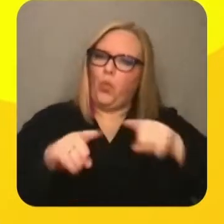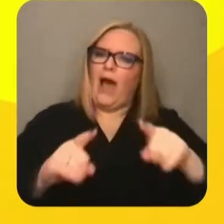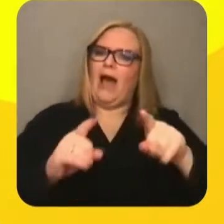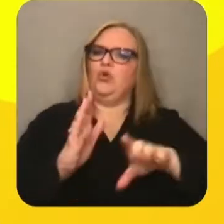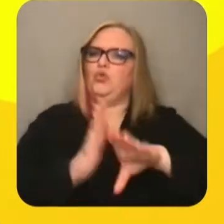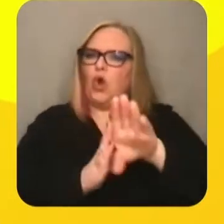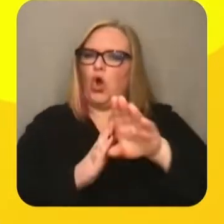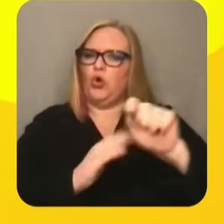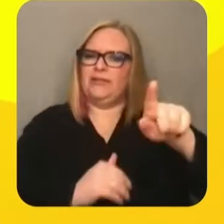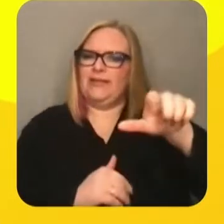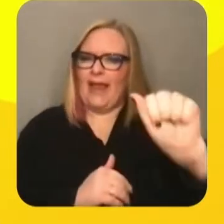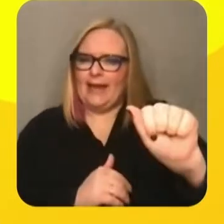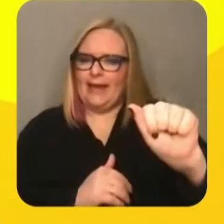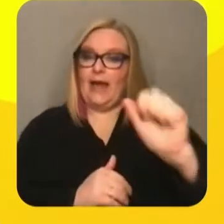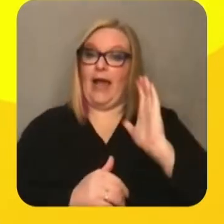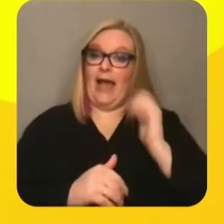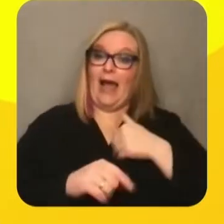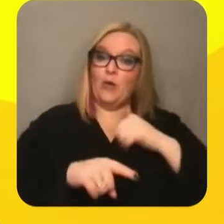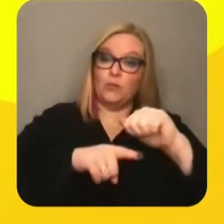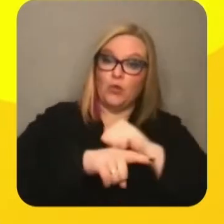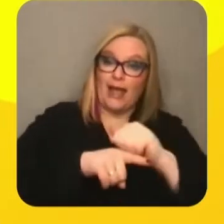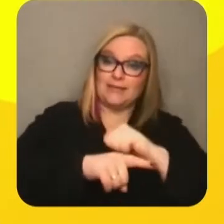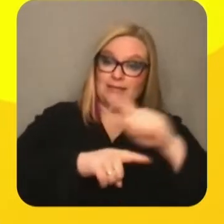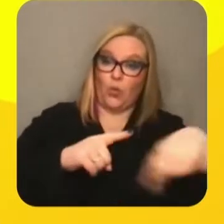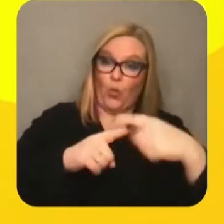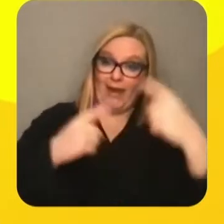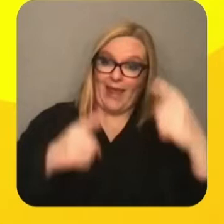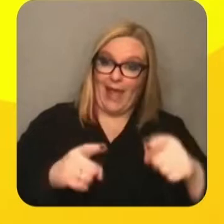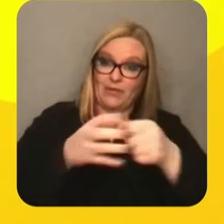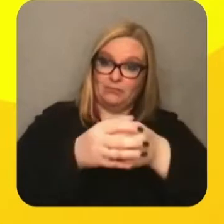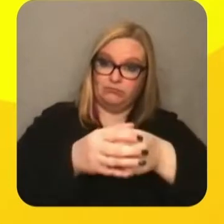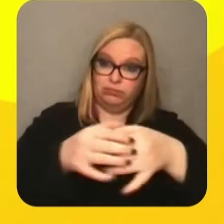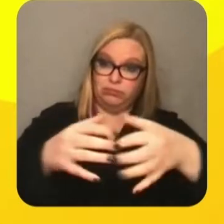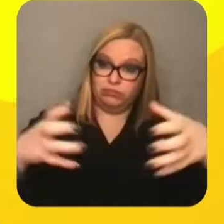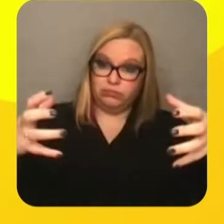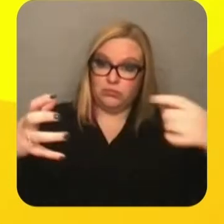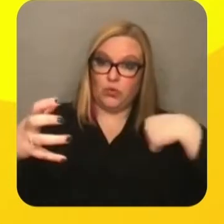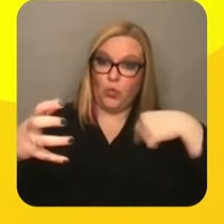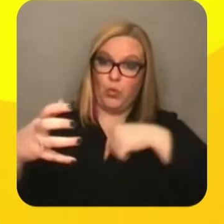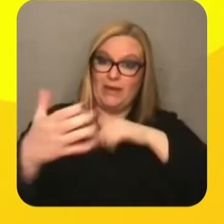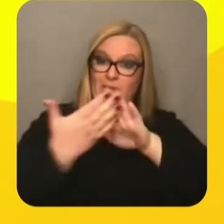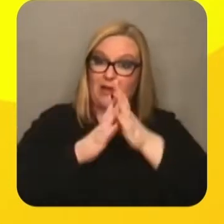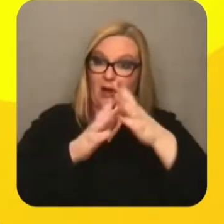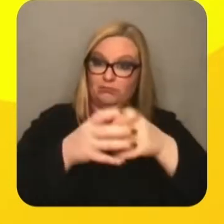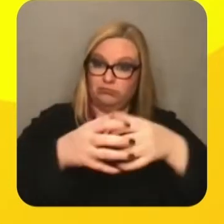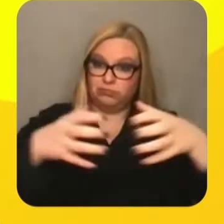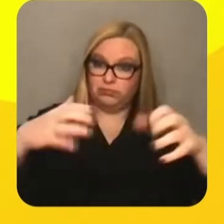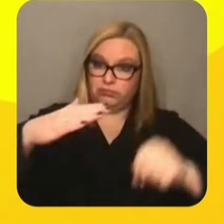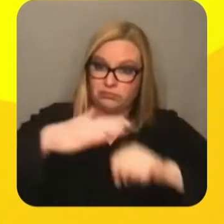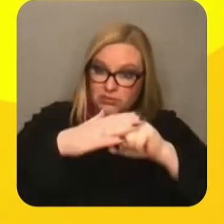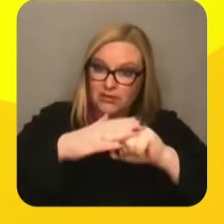So that as we scale, as we grow and as we get to critical mass, these questions are already embedded so we